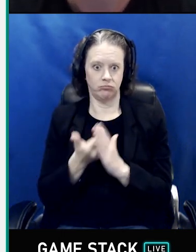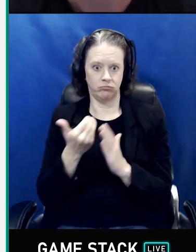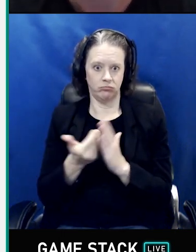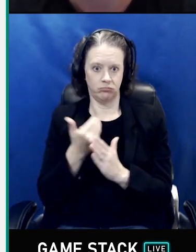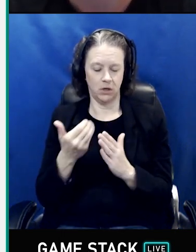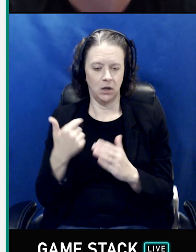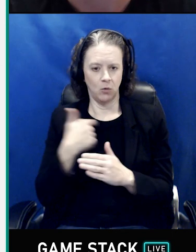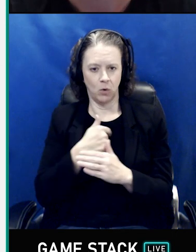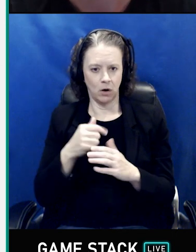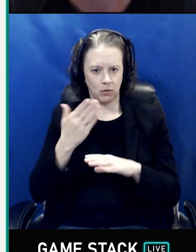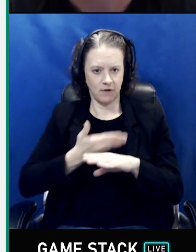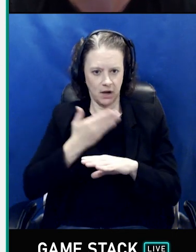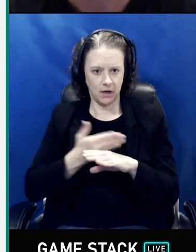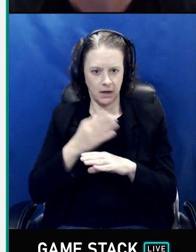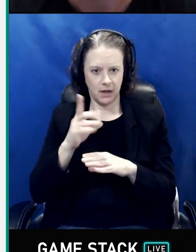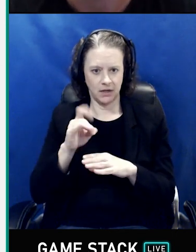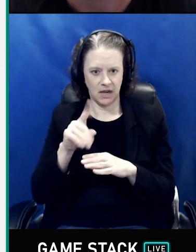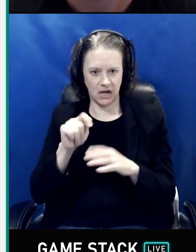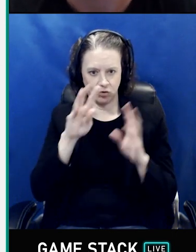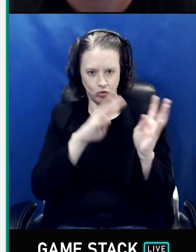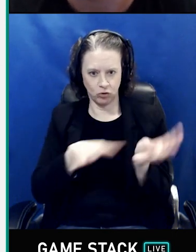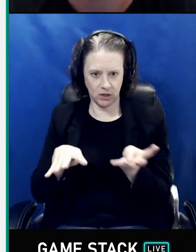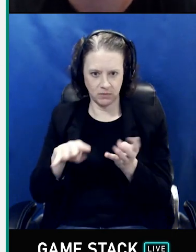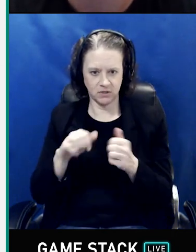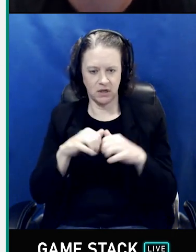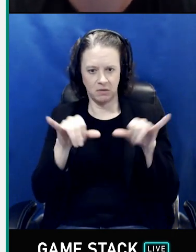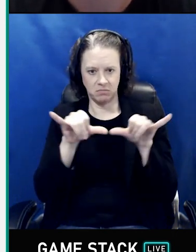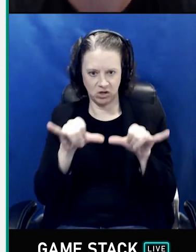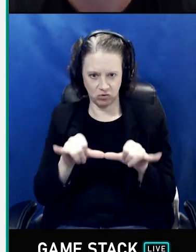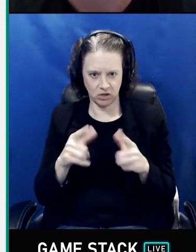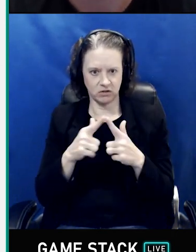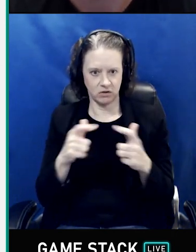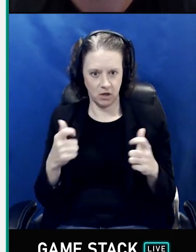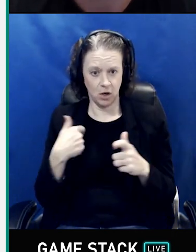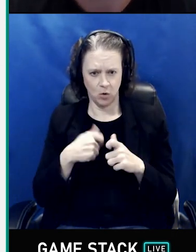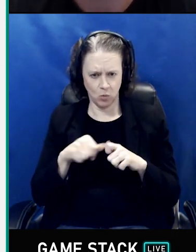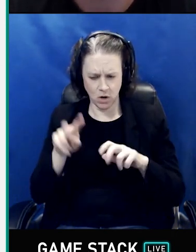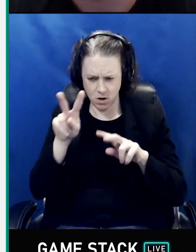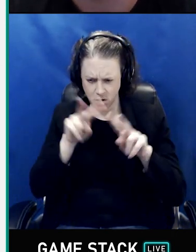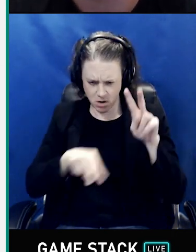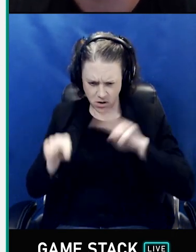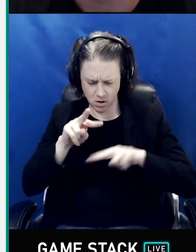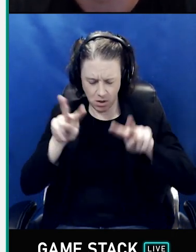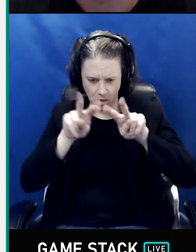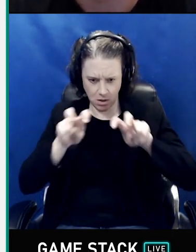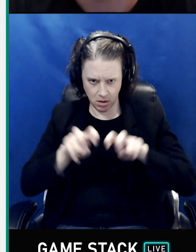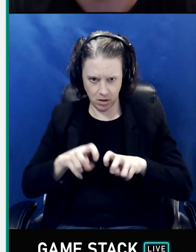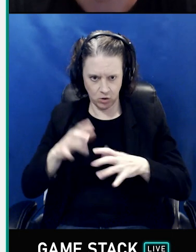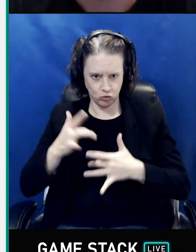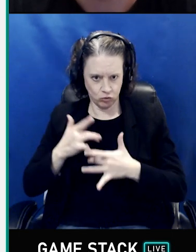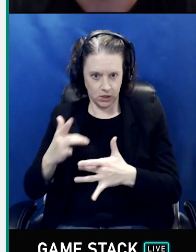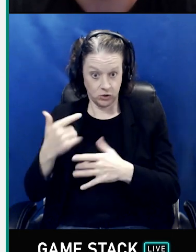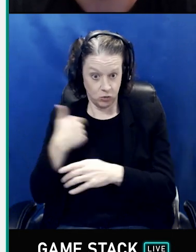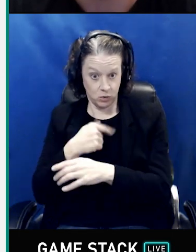our metrics, and continuing to dig into the interesting trends that we're seeing with their consumer behavior.